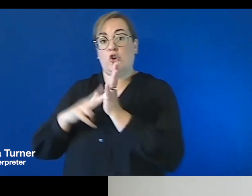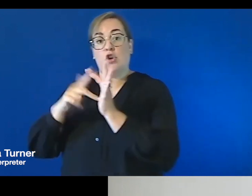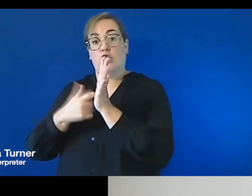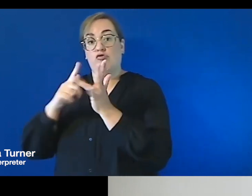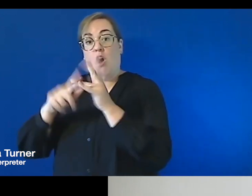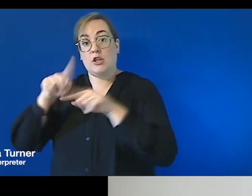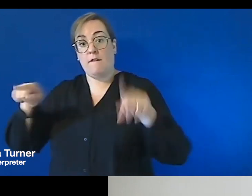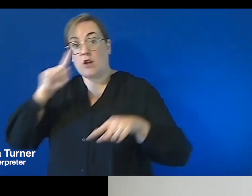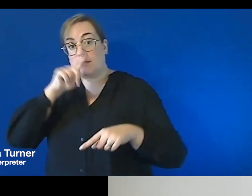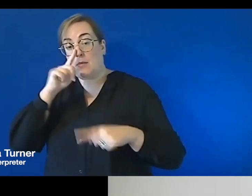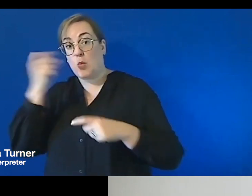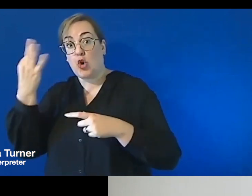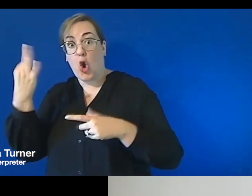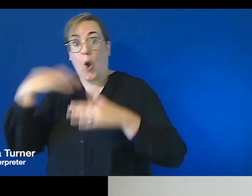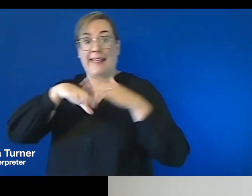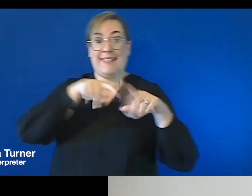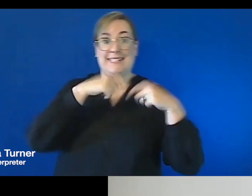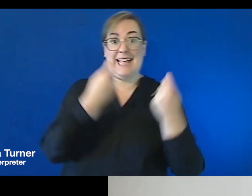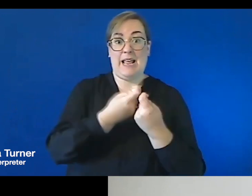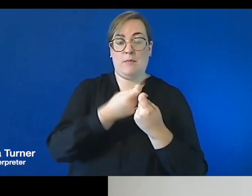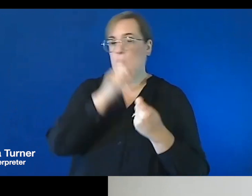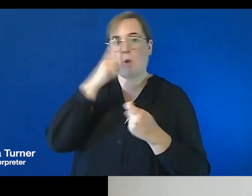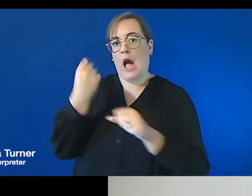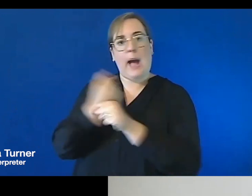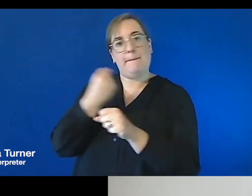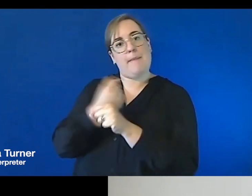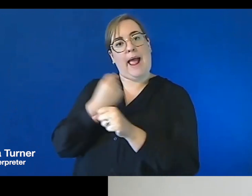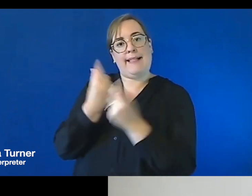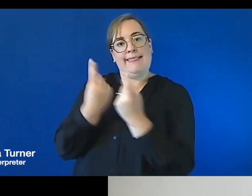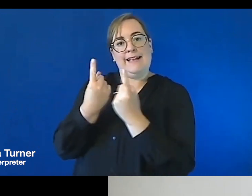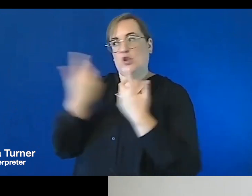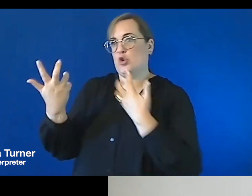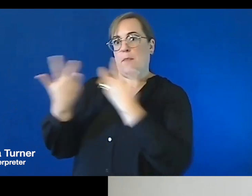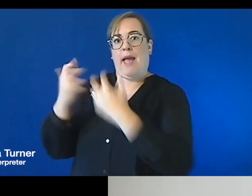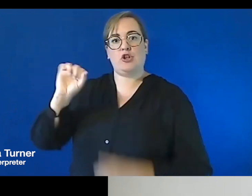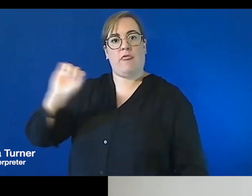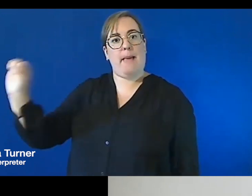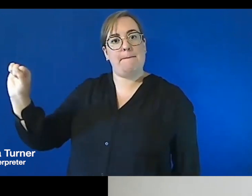the same work for a neurodiversity, so that's why some problems were never